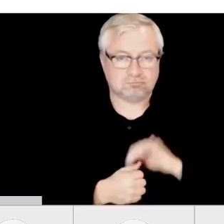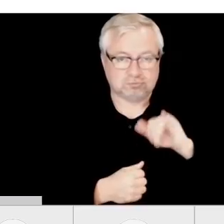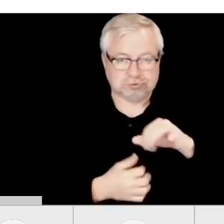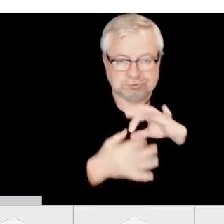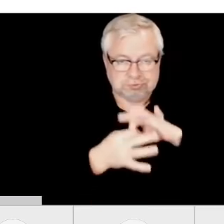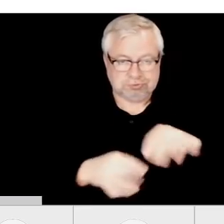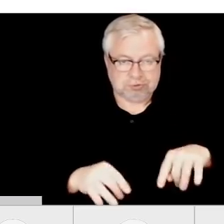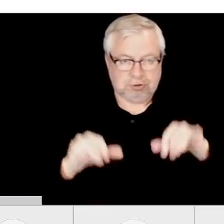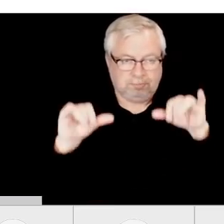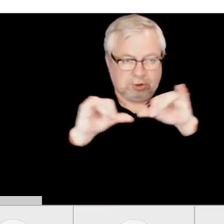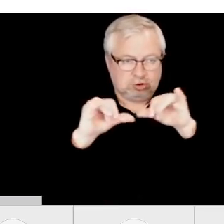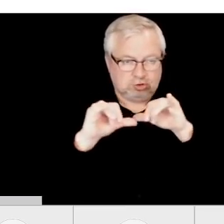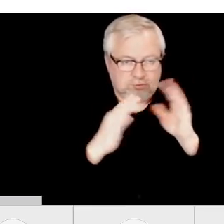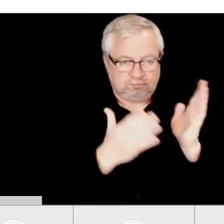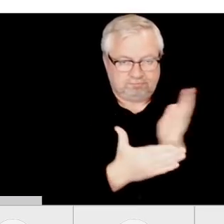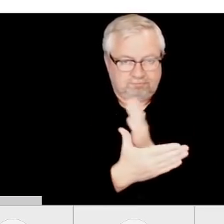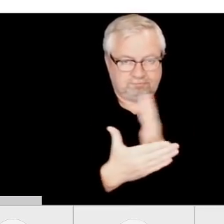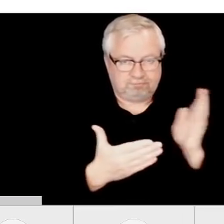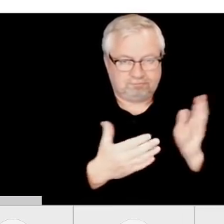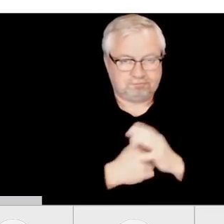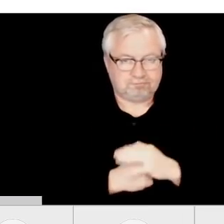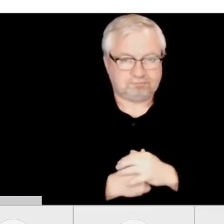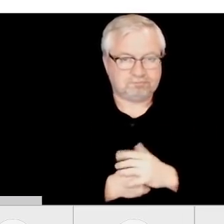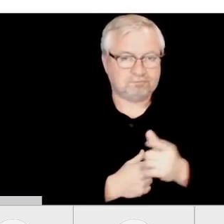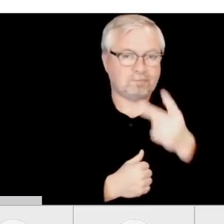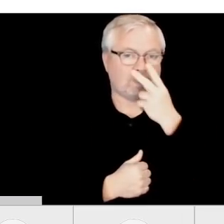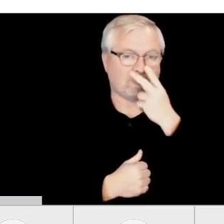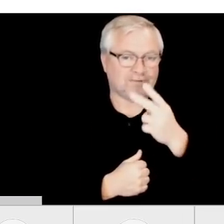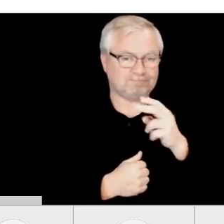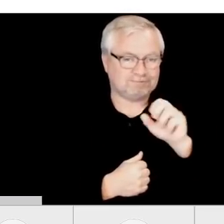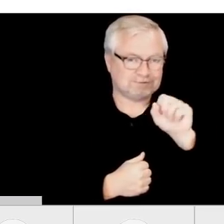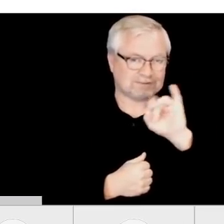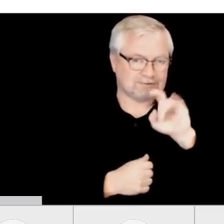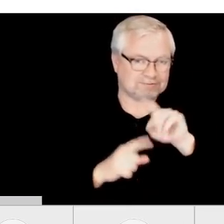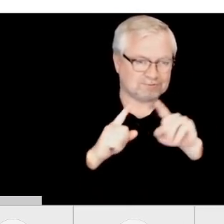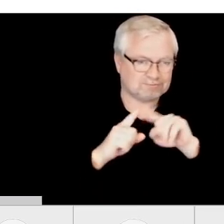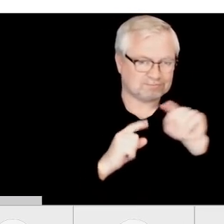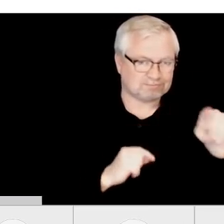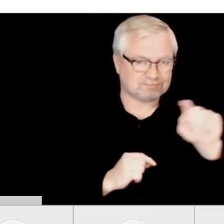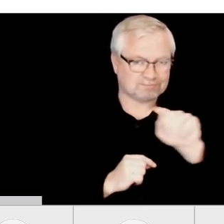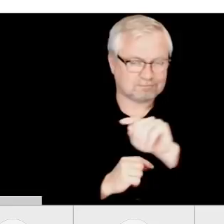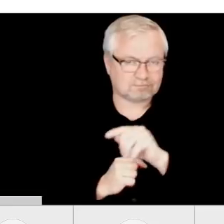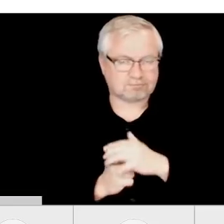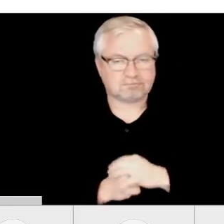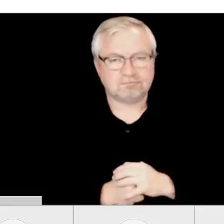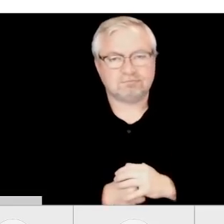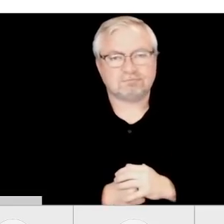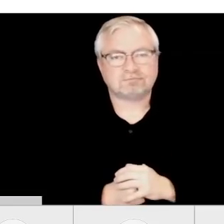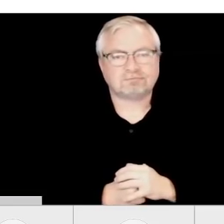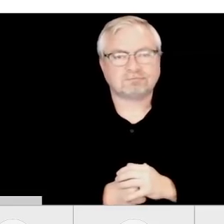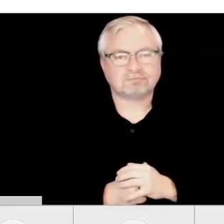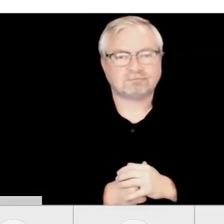So I'm going to show you a couple of slides now on new scenarios available